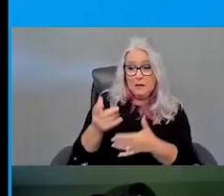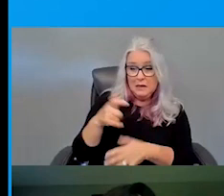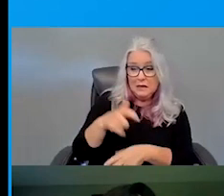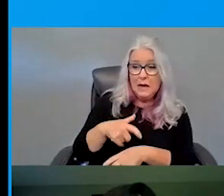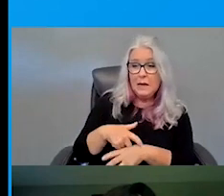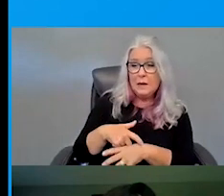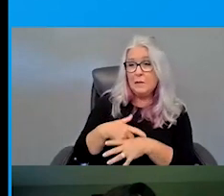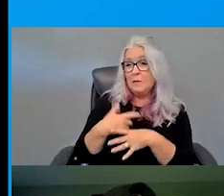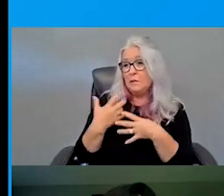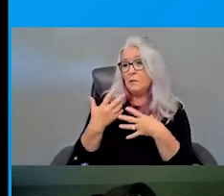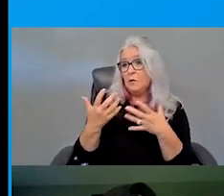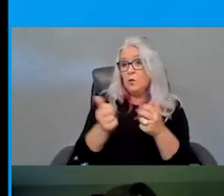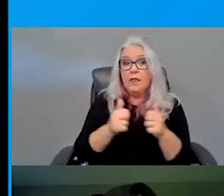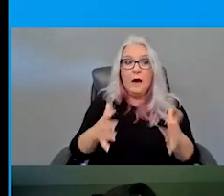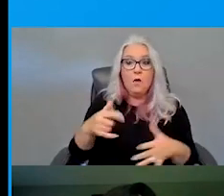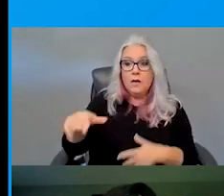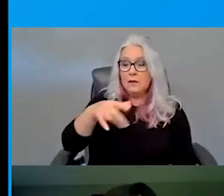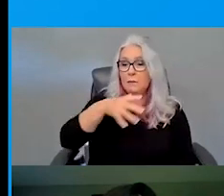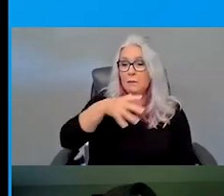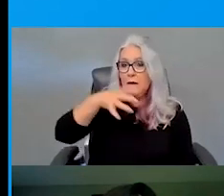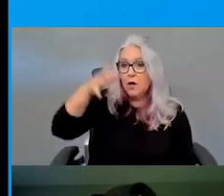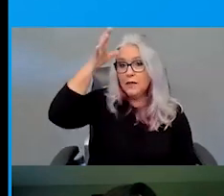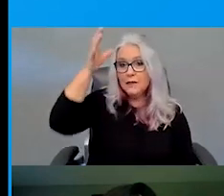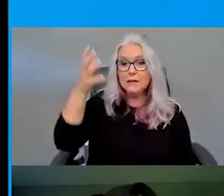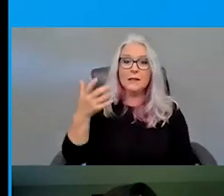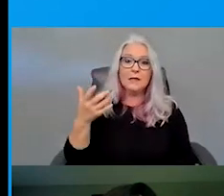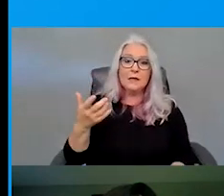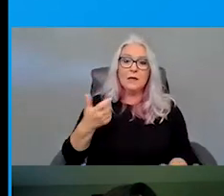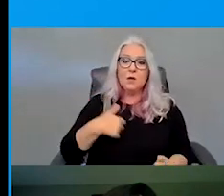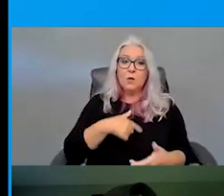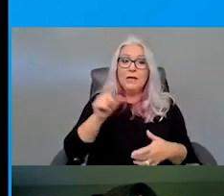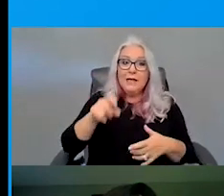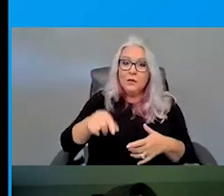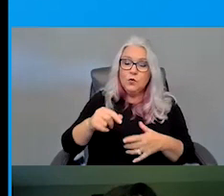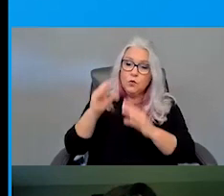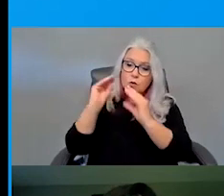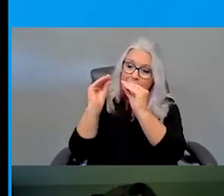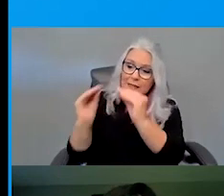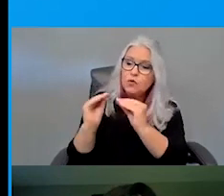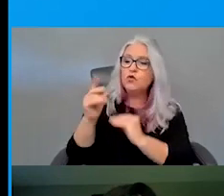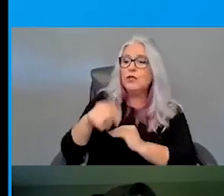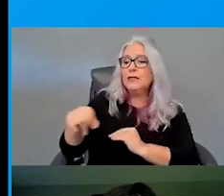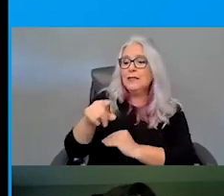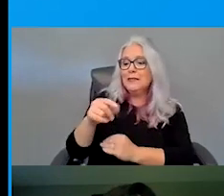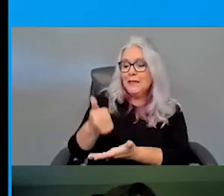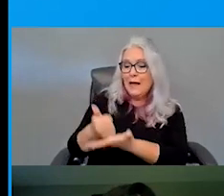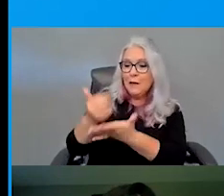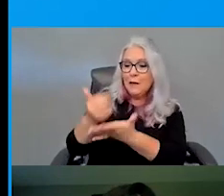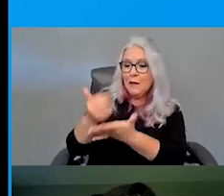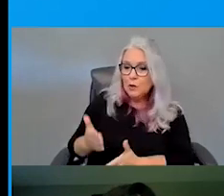his parents. Have we educated his aids on that? Assistive technology. And what